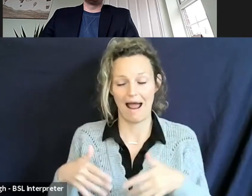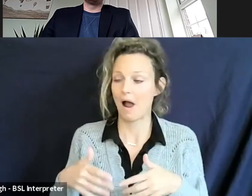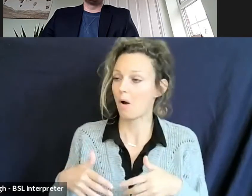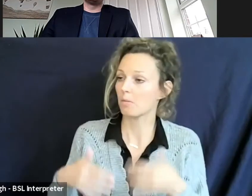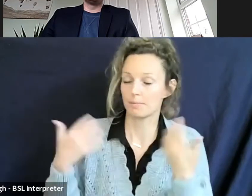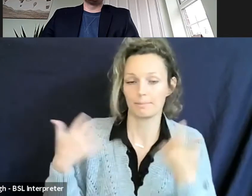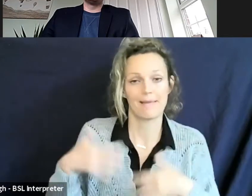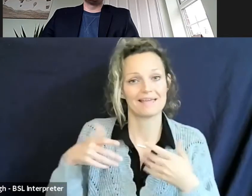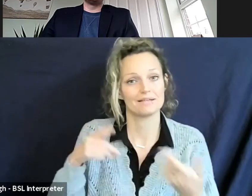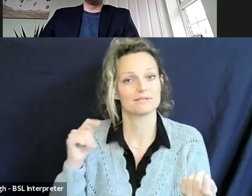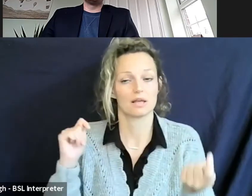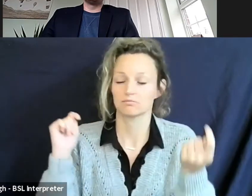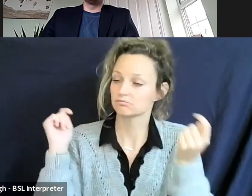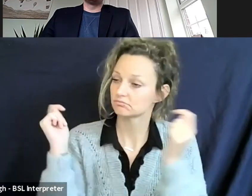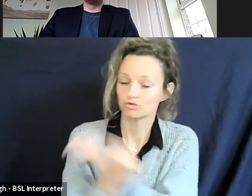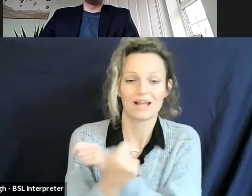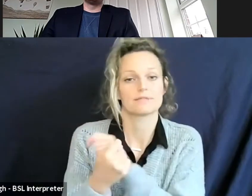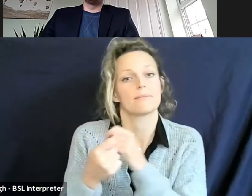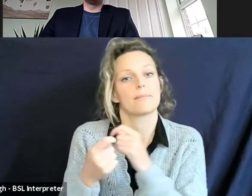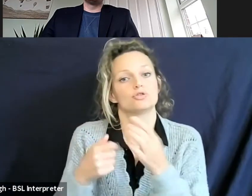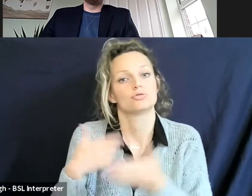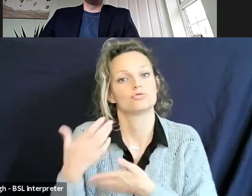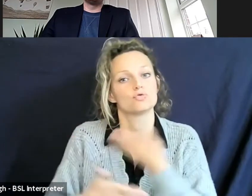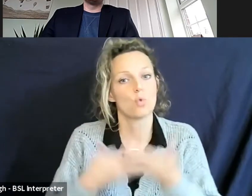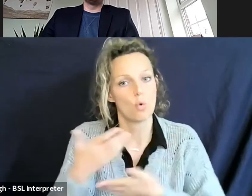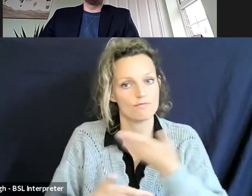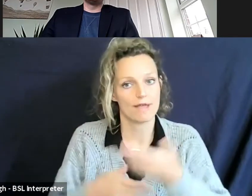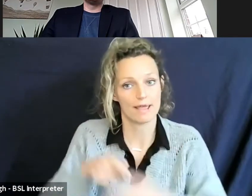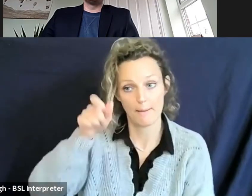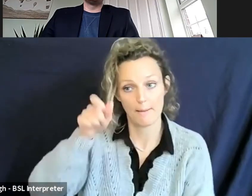but if you want a career, the options are there as well.